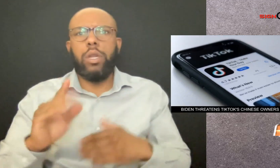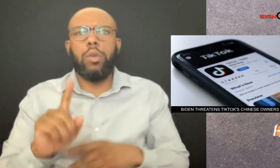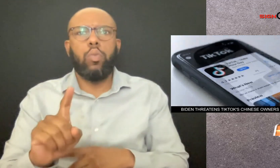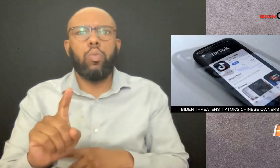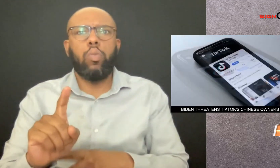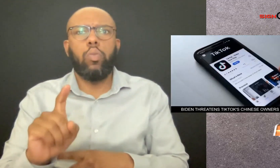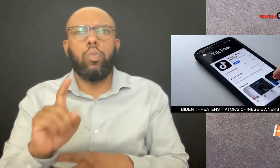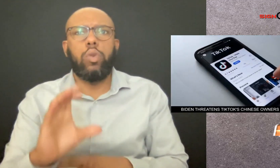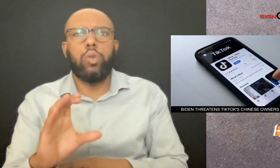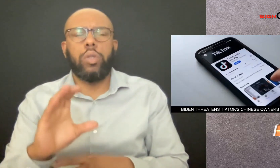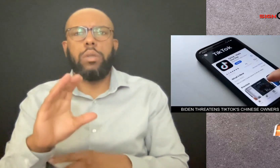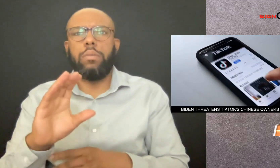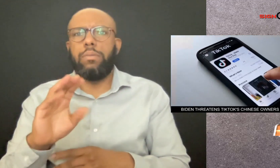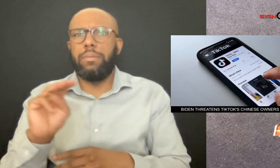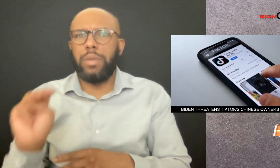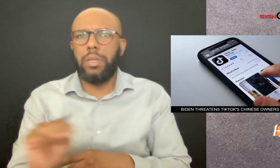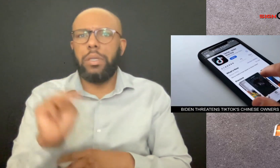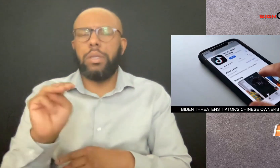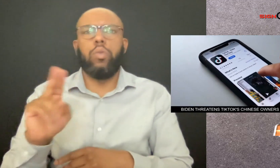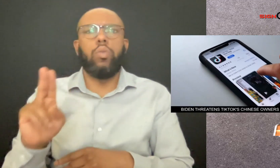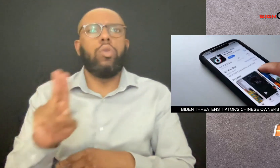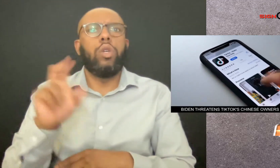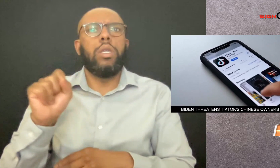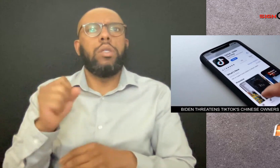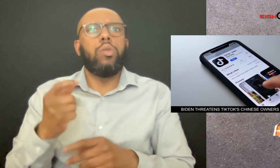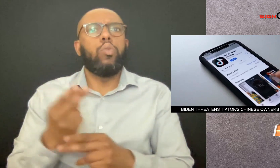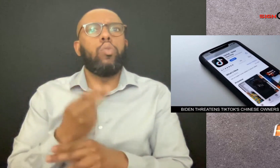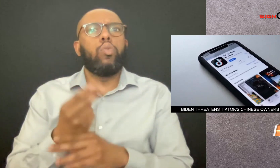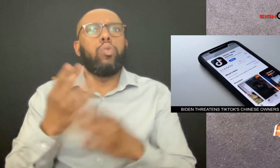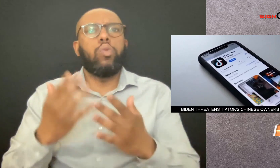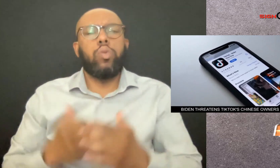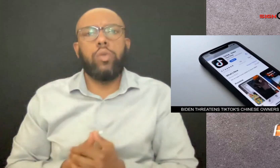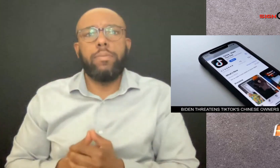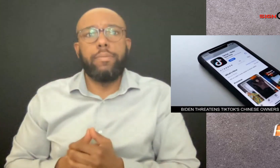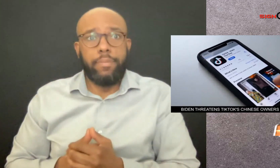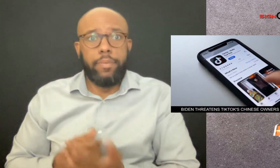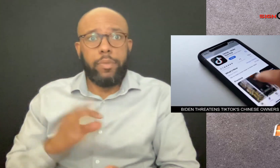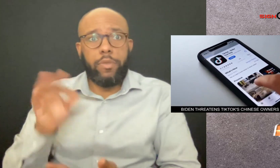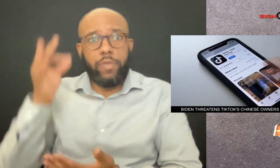the app currently has more than 100 million us users.